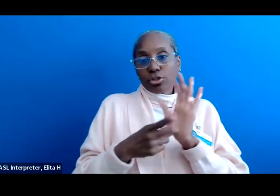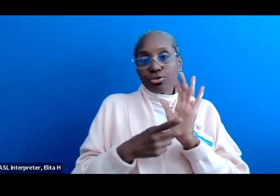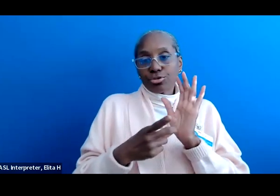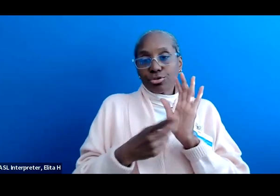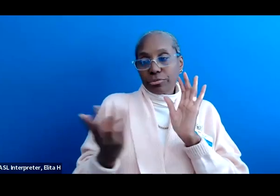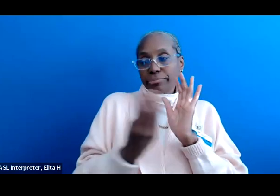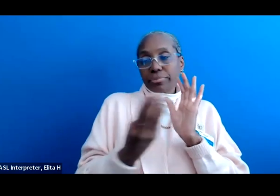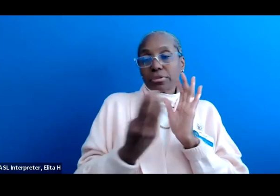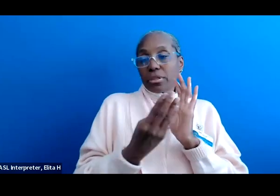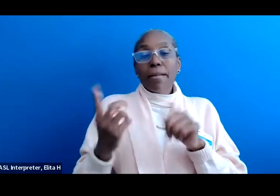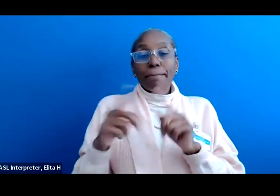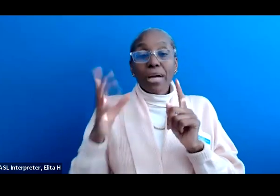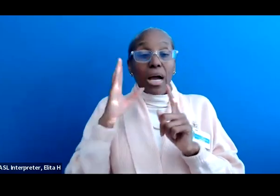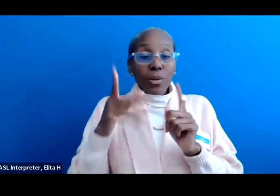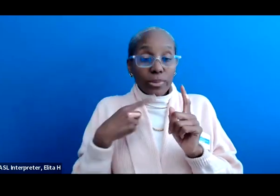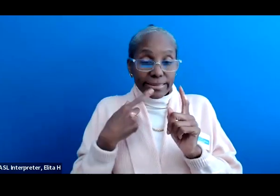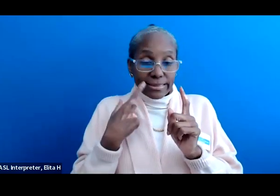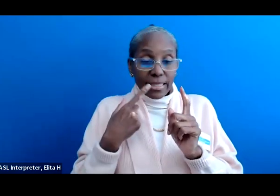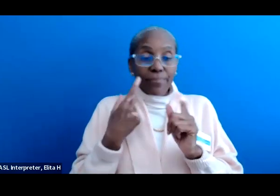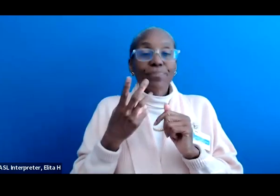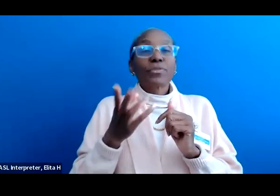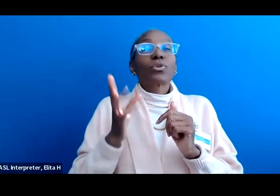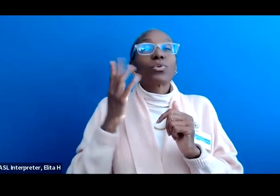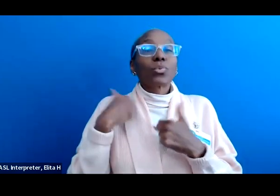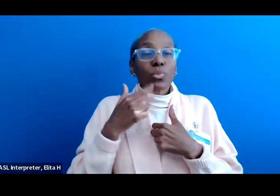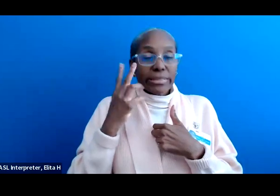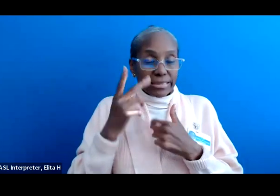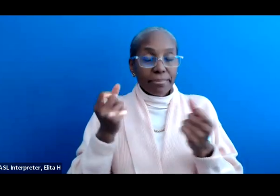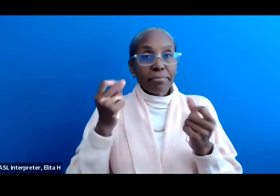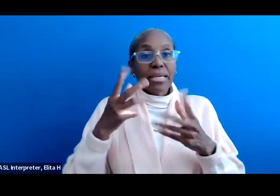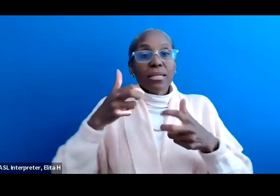Although, now I will say this, we are seeing a lot of problems with hip